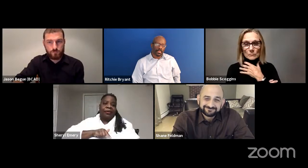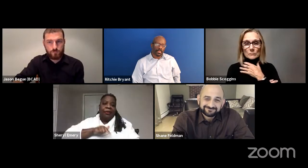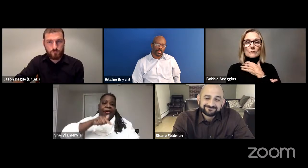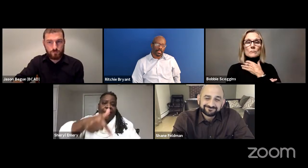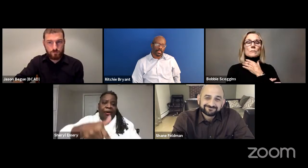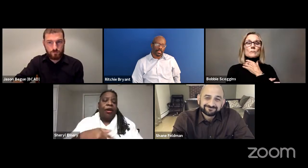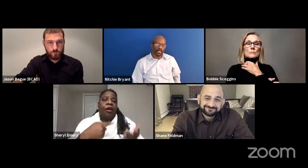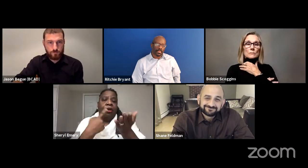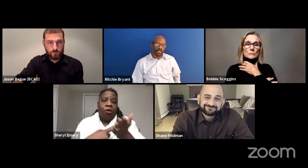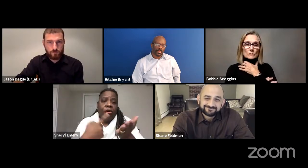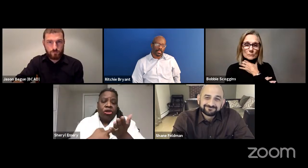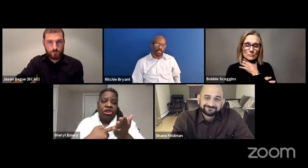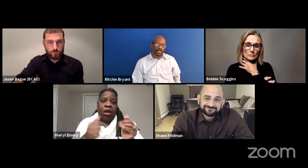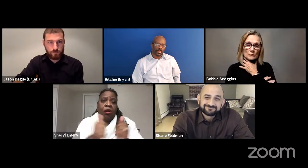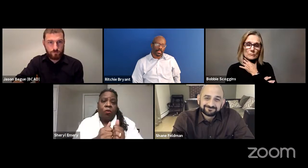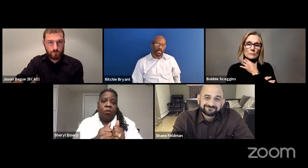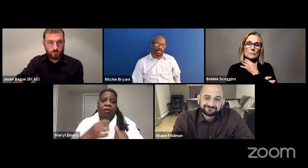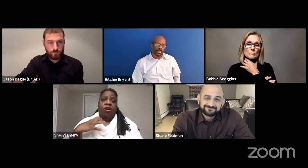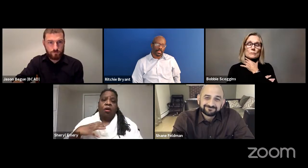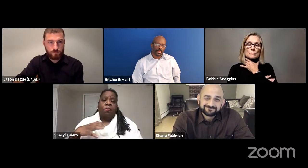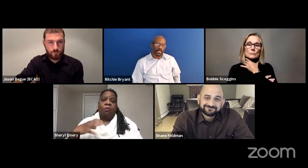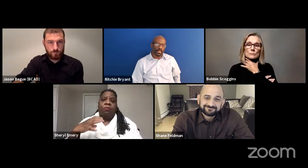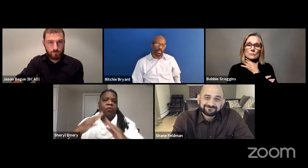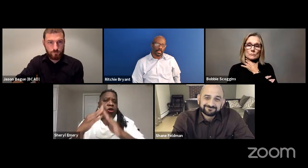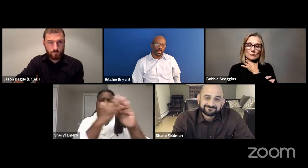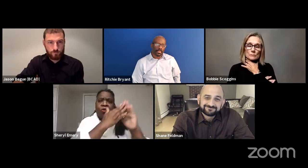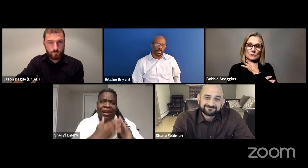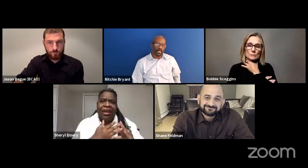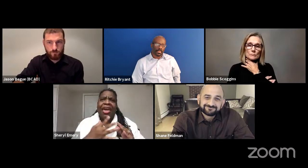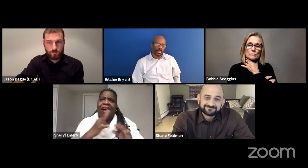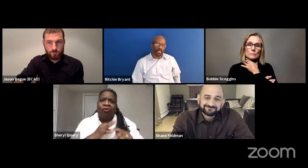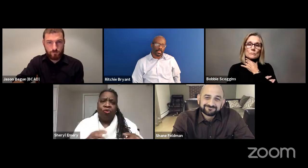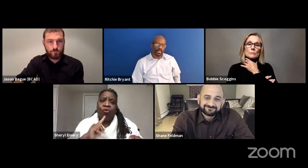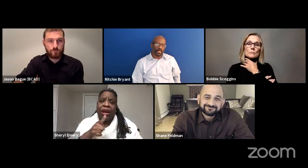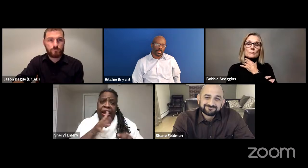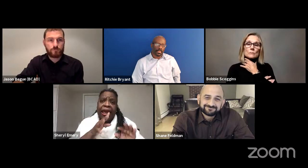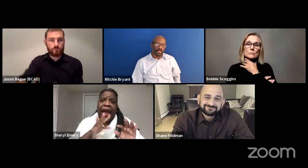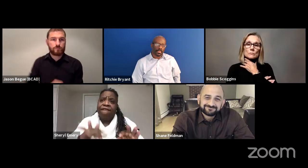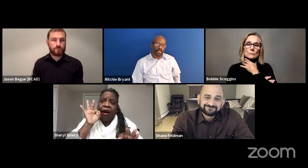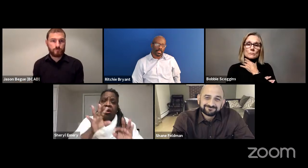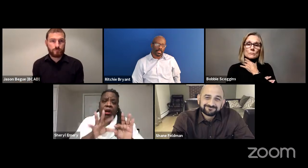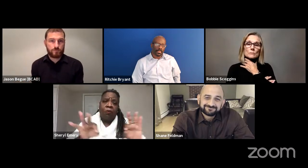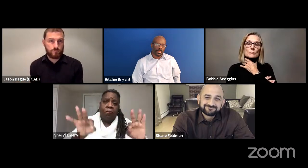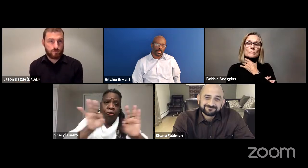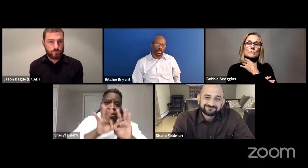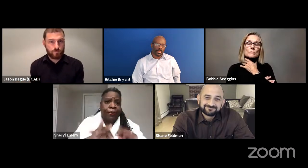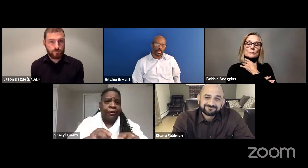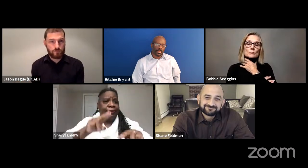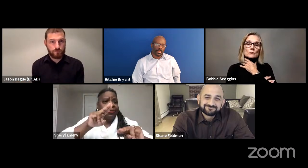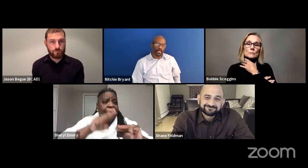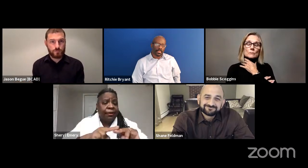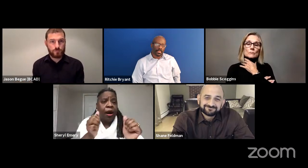was a lot of back and forth in terms of editing there and a lot of discussion. And we found